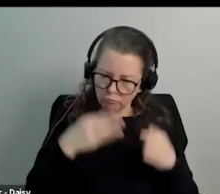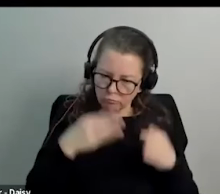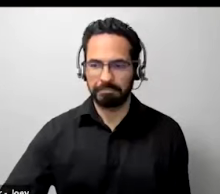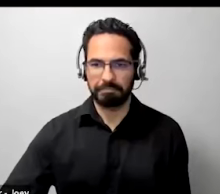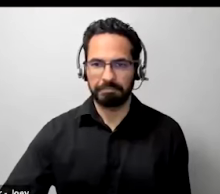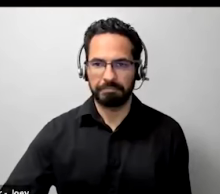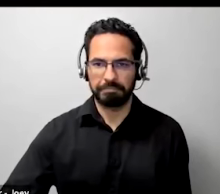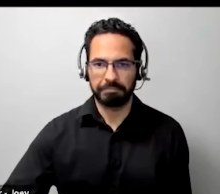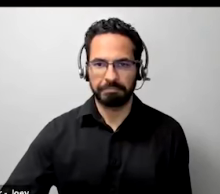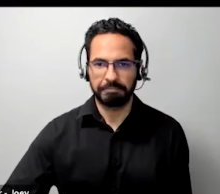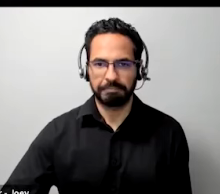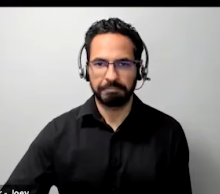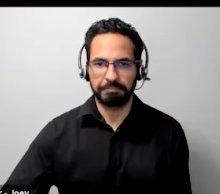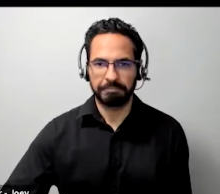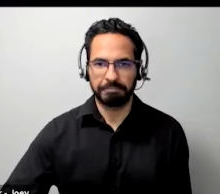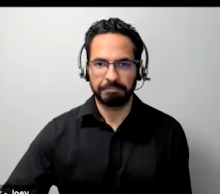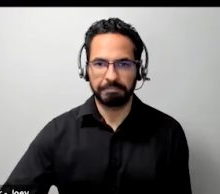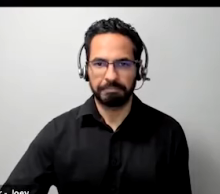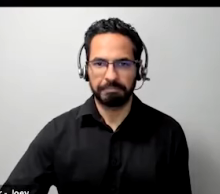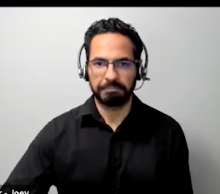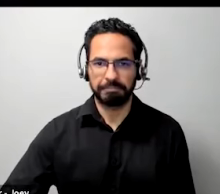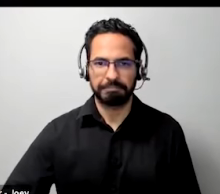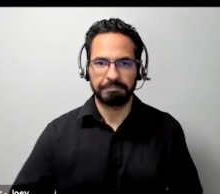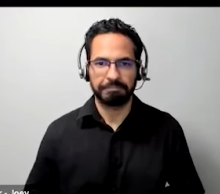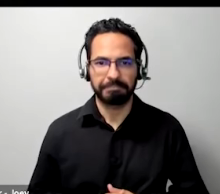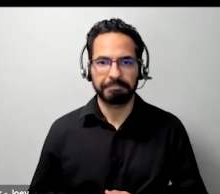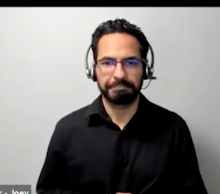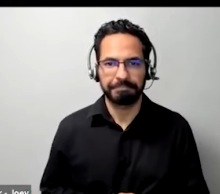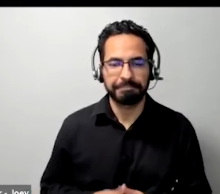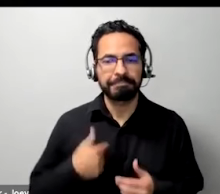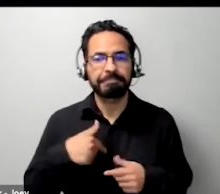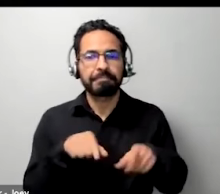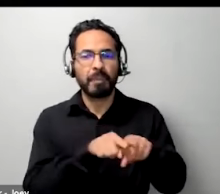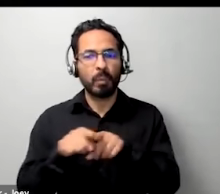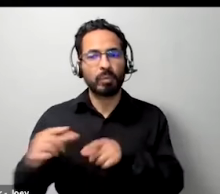I also am the chair of the accessibility committee